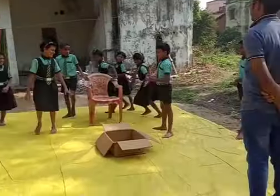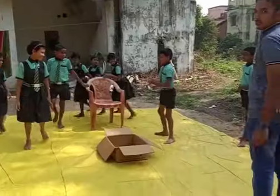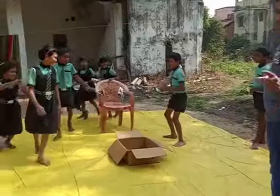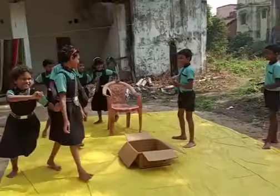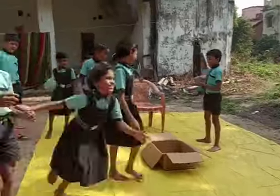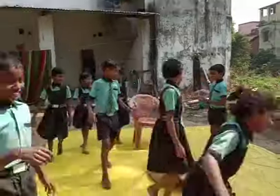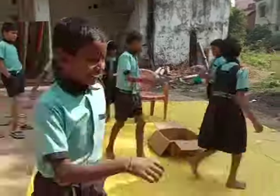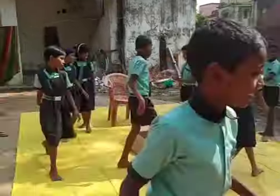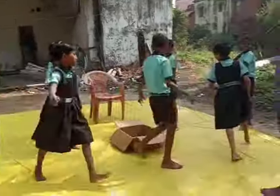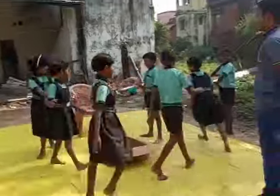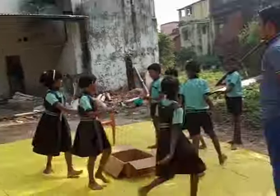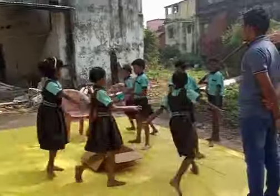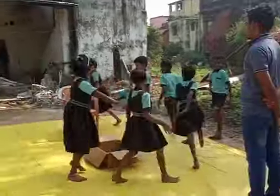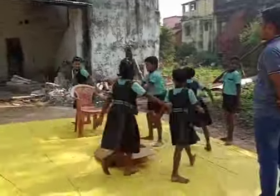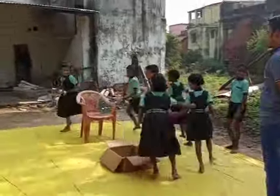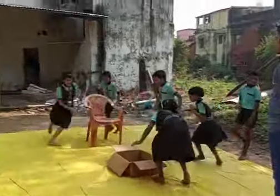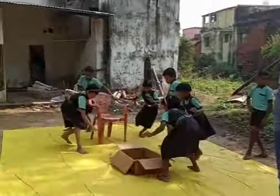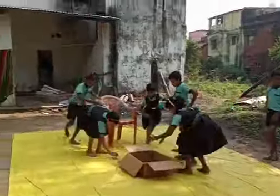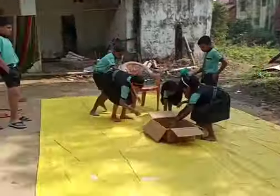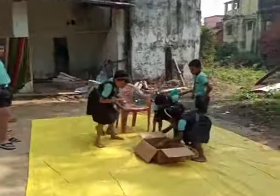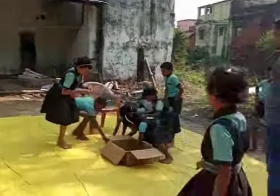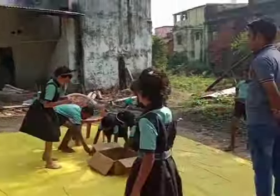once these chits are thrown on the ground the children have to pick one